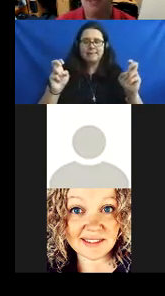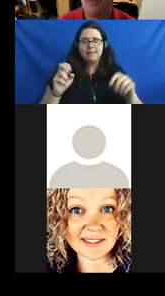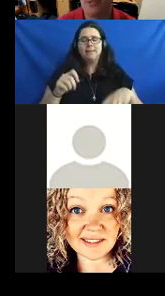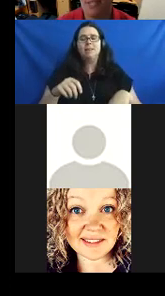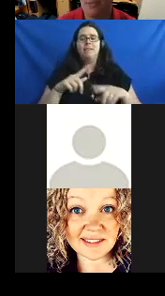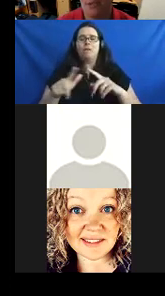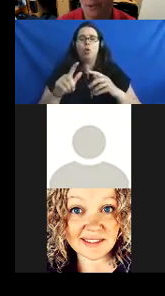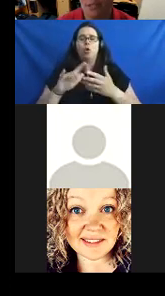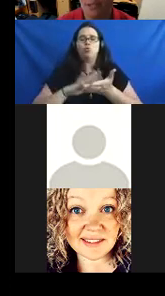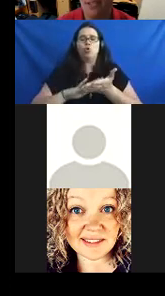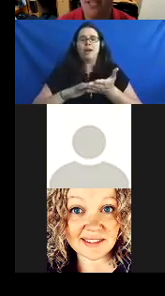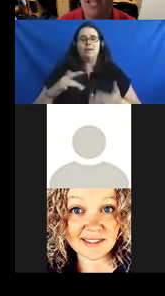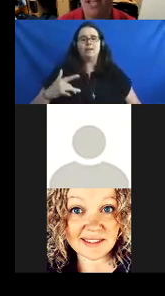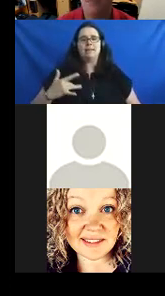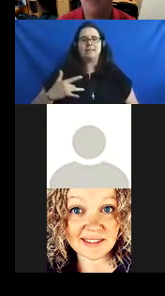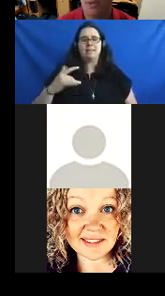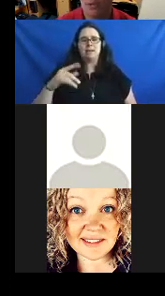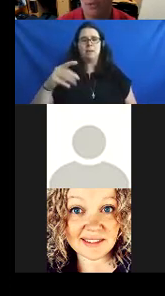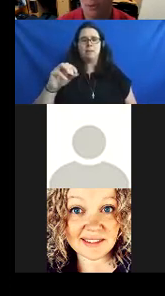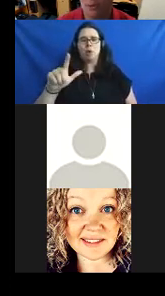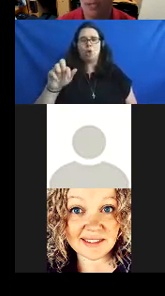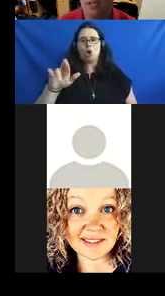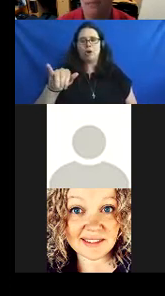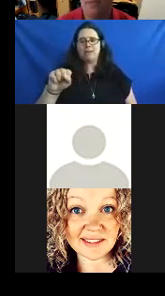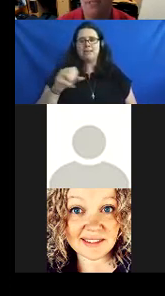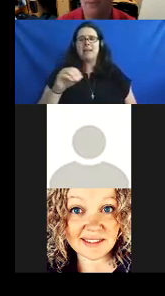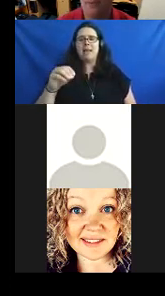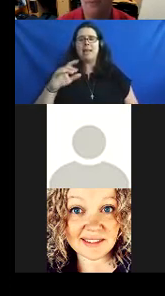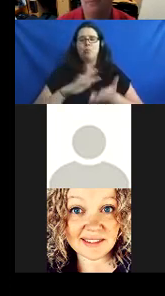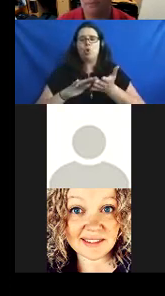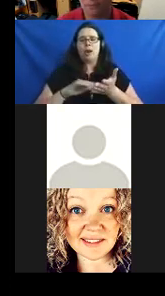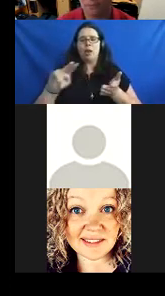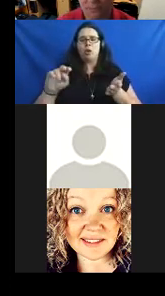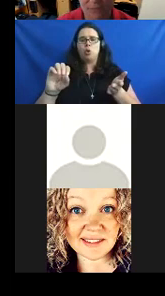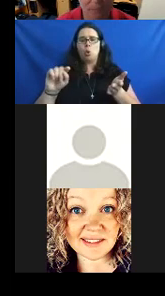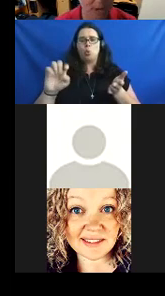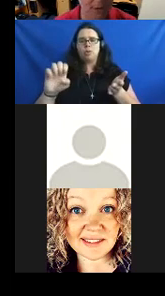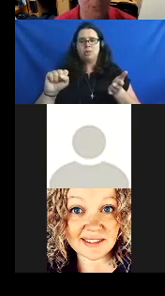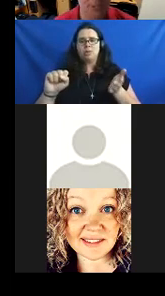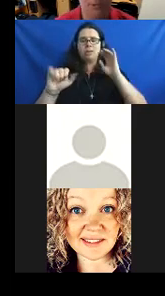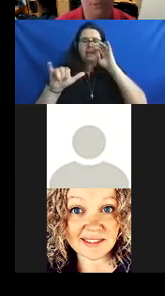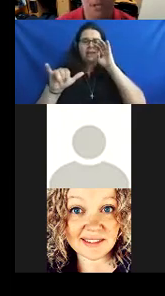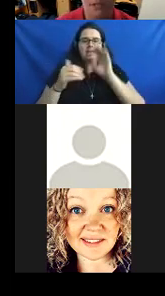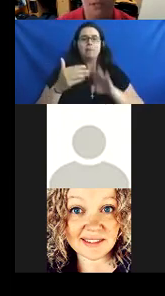SENSE POLARIS AND THE BRAILLE NOTE. THAT IS A BRAILLE NOTE PRIOR TO THE BRAILLE NOTE TOUCH.